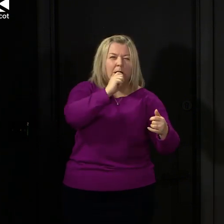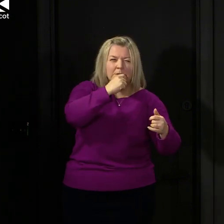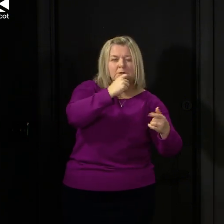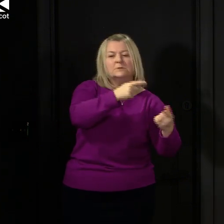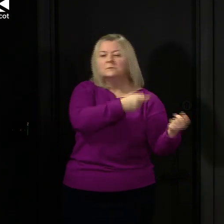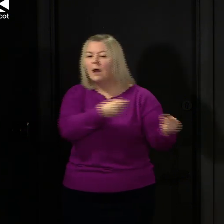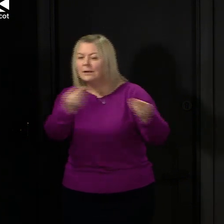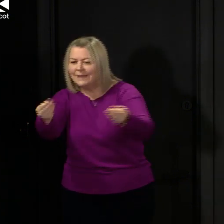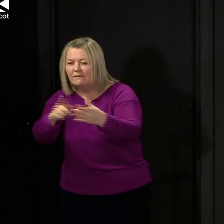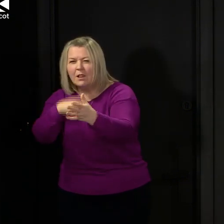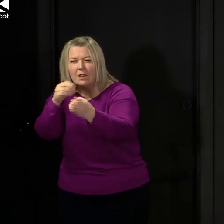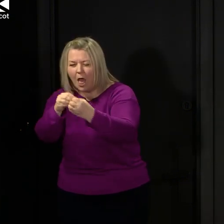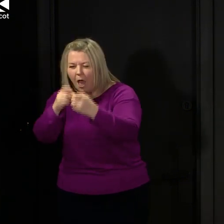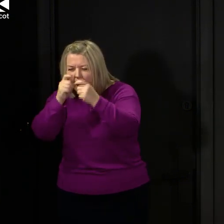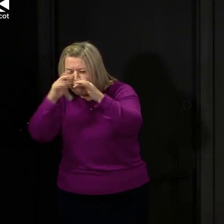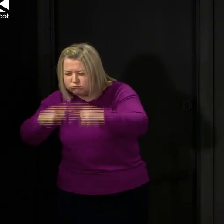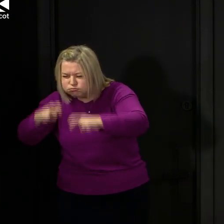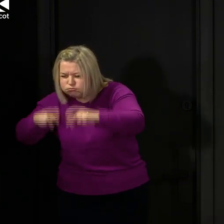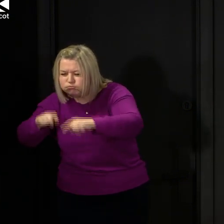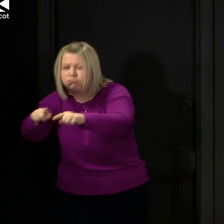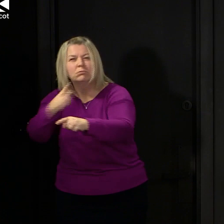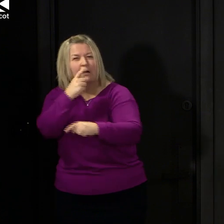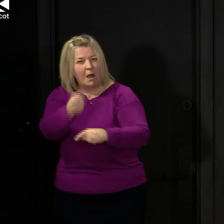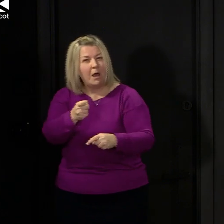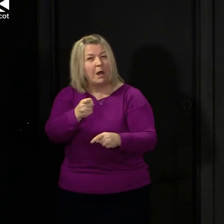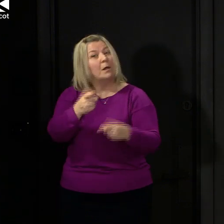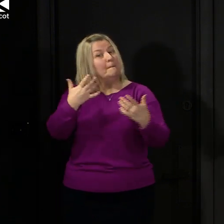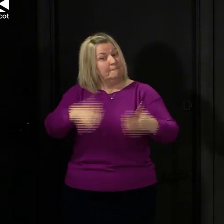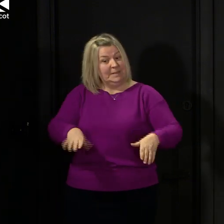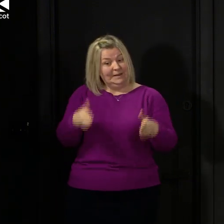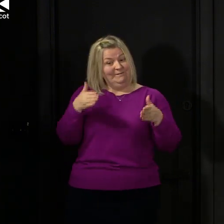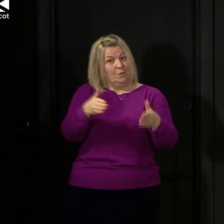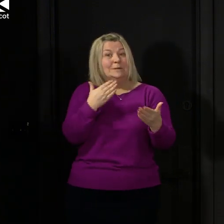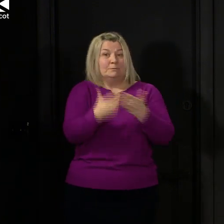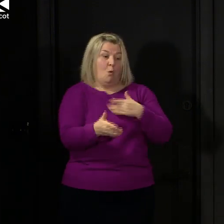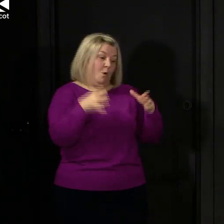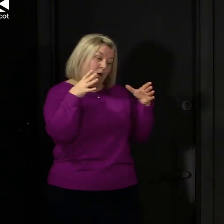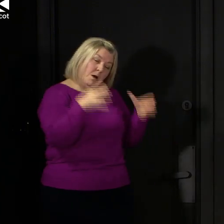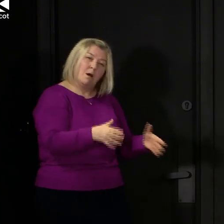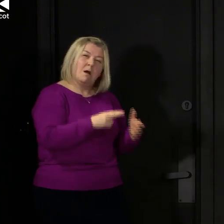in terms of key worker testing on the NHS, to try and get people back to work. But as